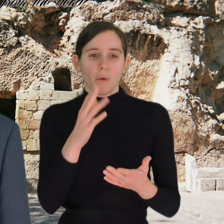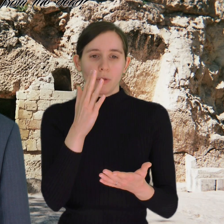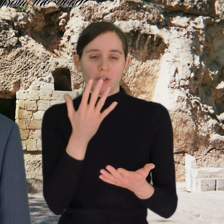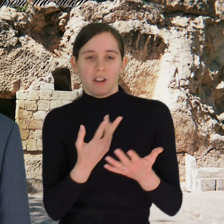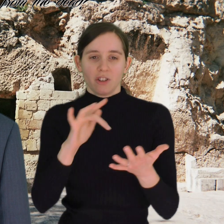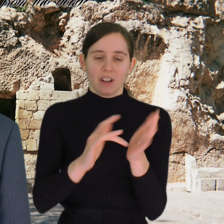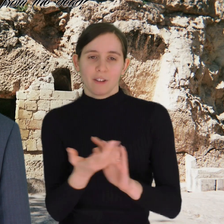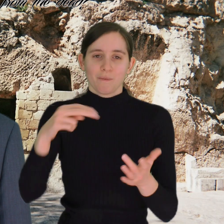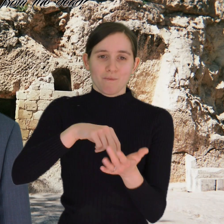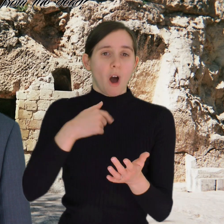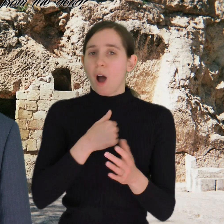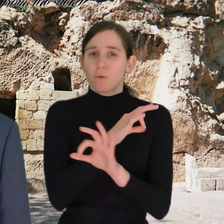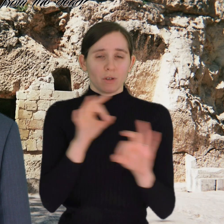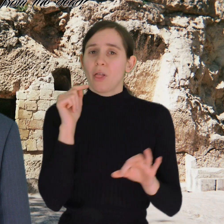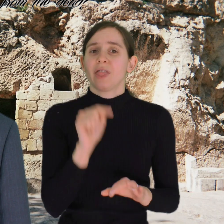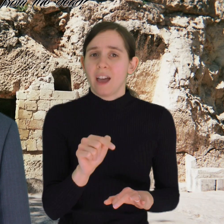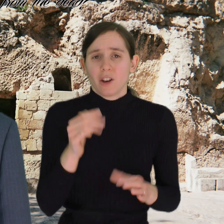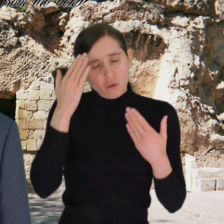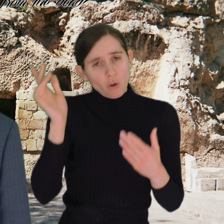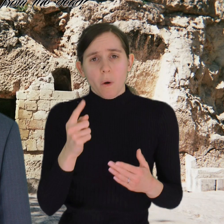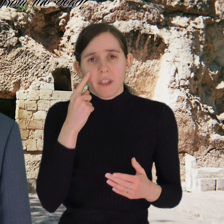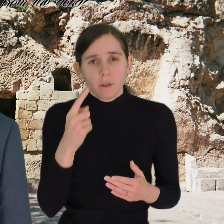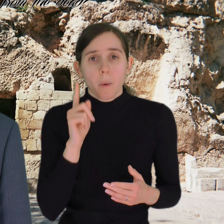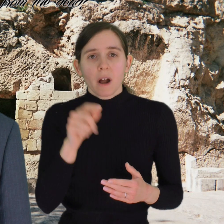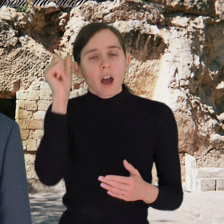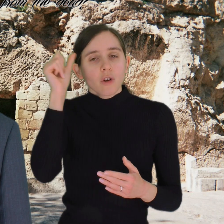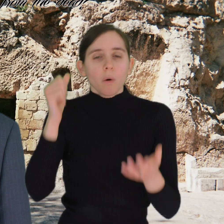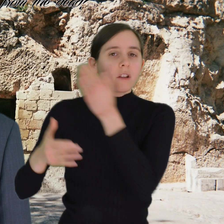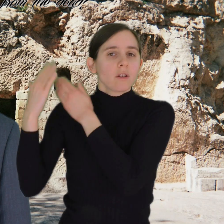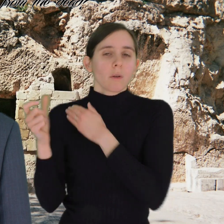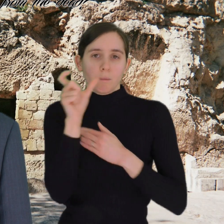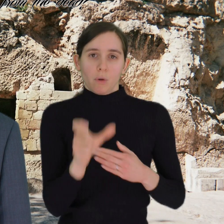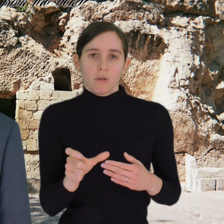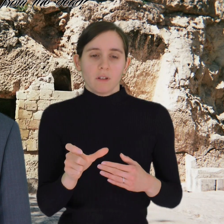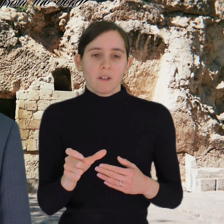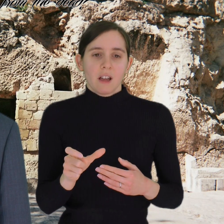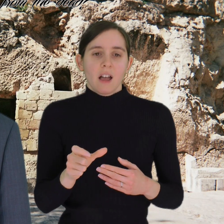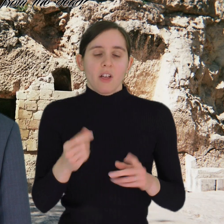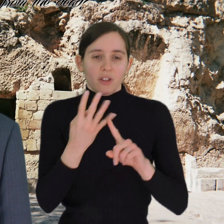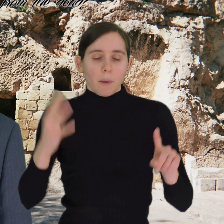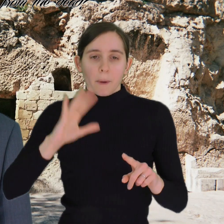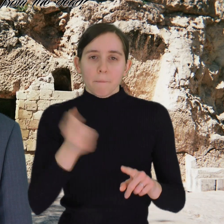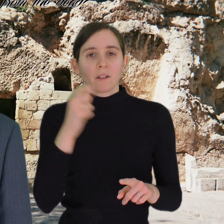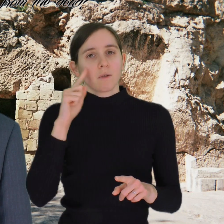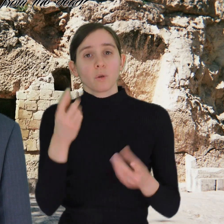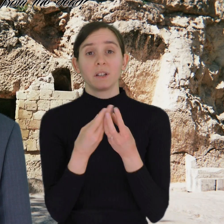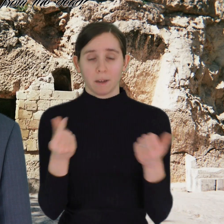know what they saw. "But I do know as a historian that they must have seen something."